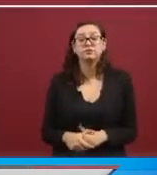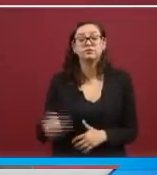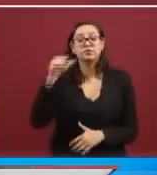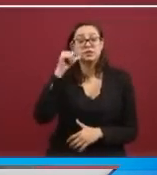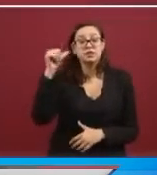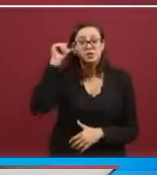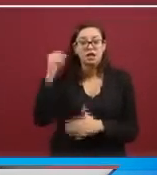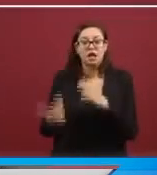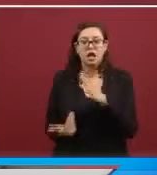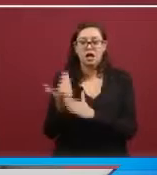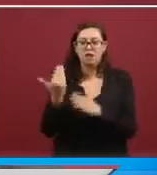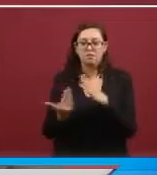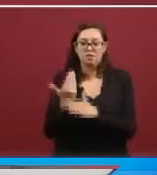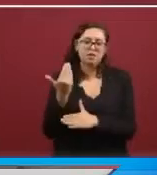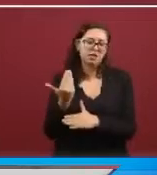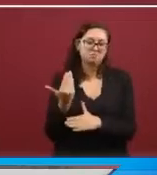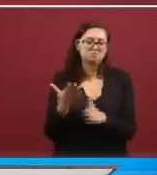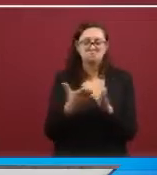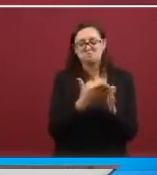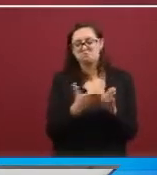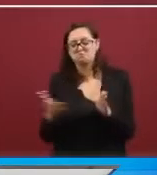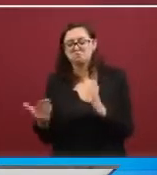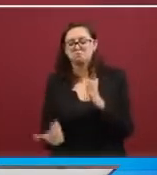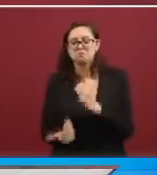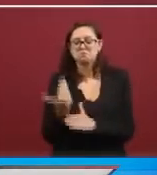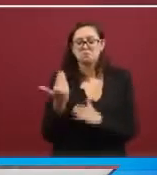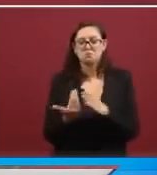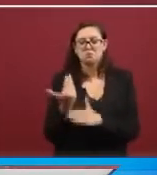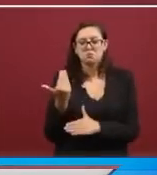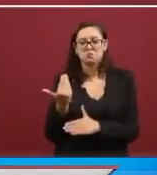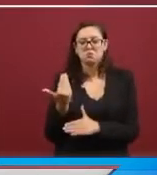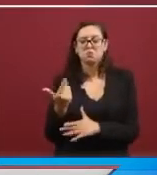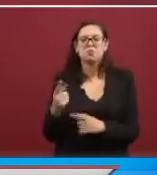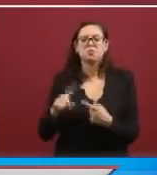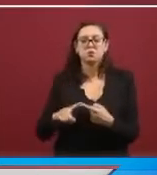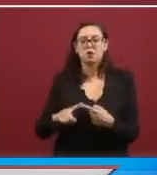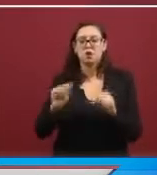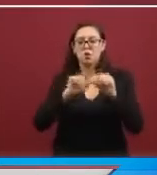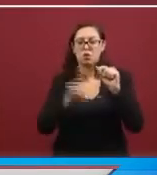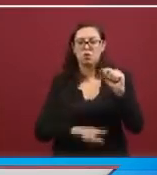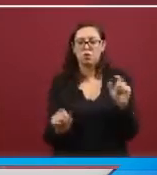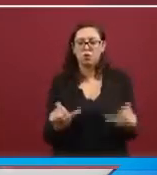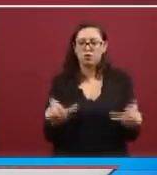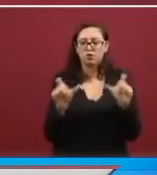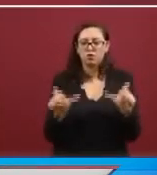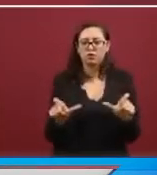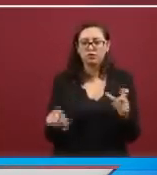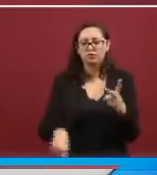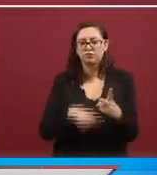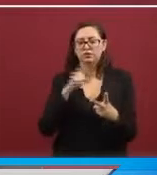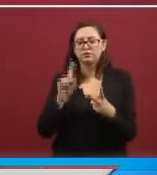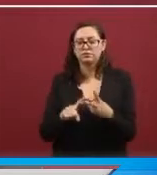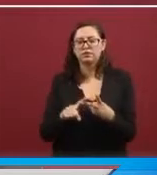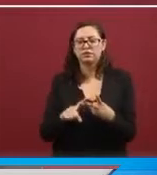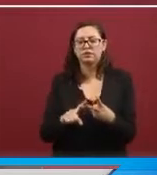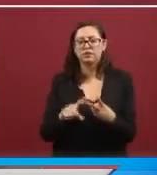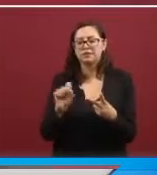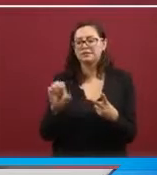progress will be reported Francisco Garduño will announce the immediate reactions of migration Horacio Duarte will announce the backing of municipalities